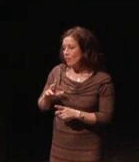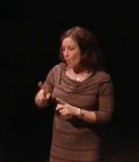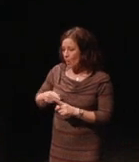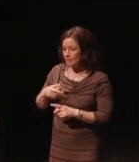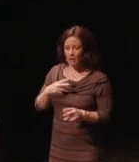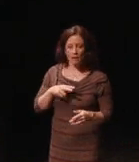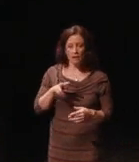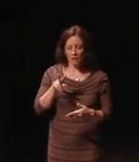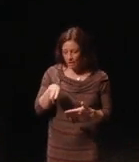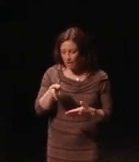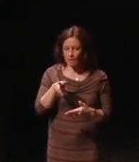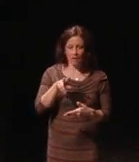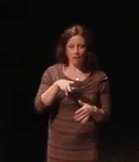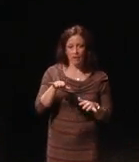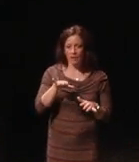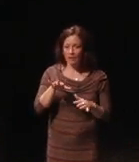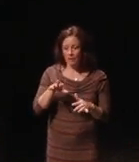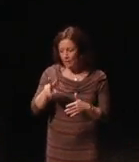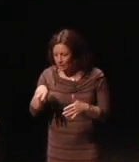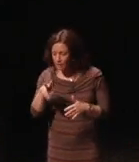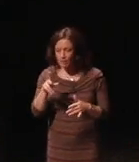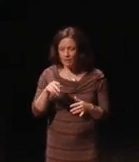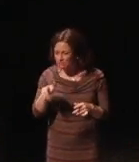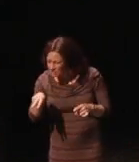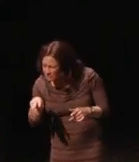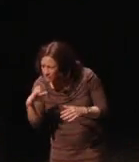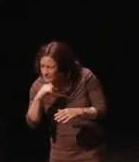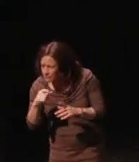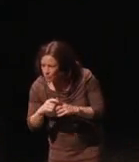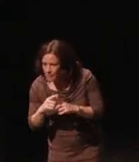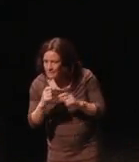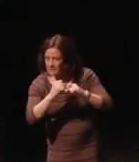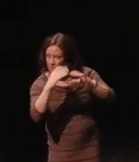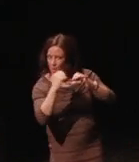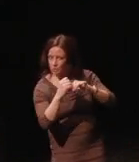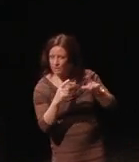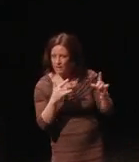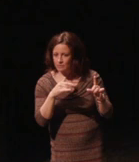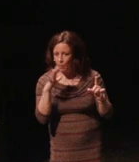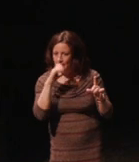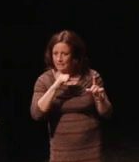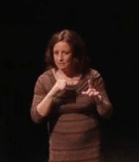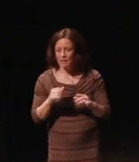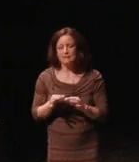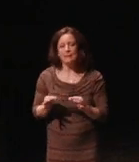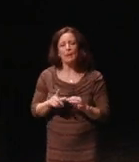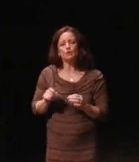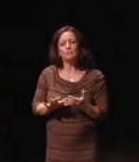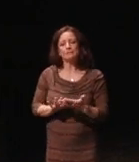the subtitles occasionally if they have to miss a word because of an explosion going off. You want the subtitles to be really subtle and non-intrusive.